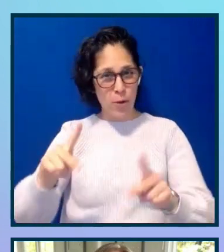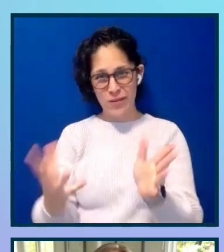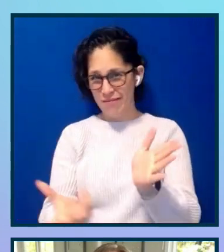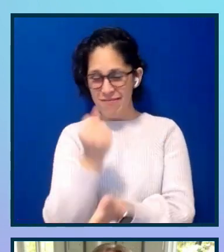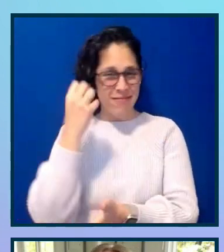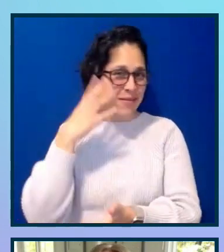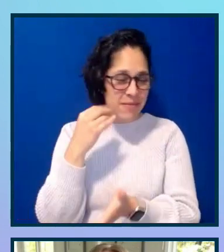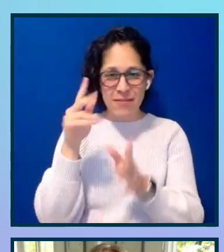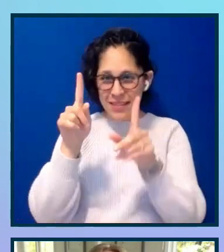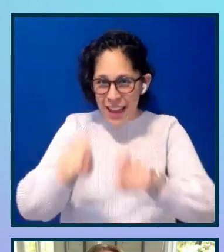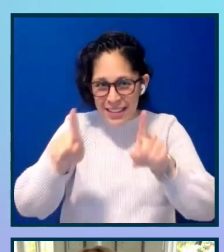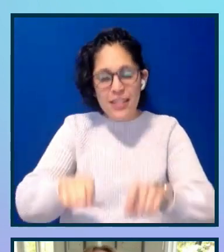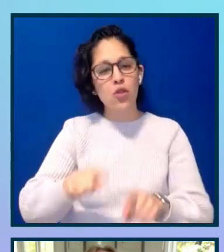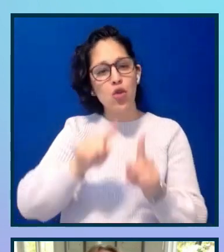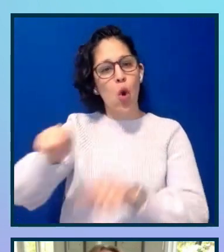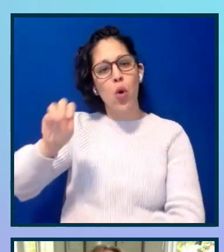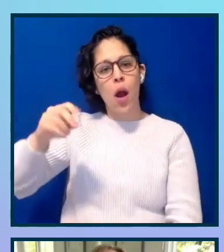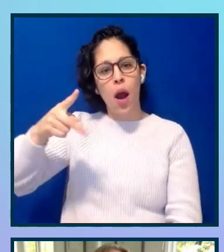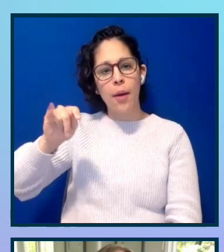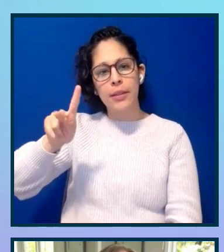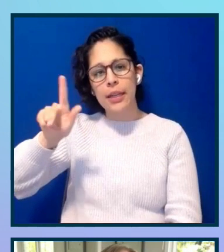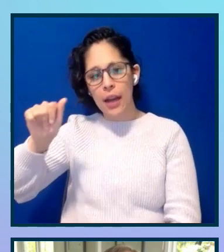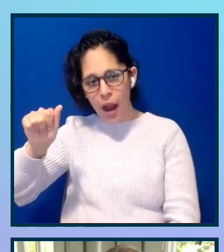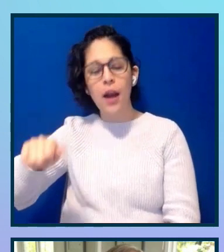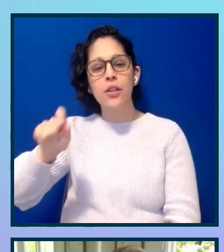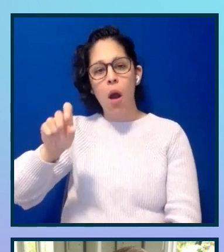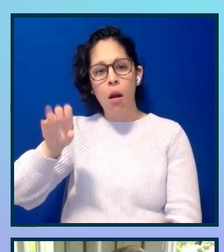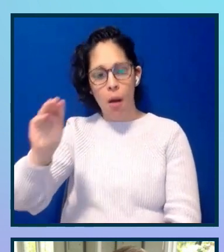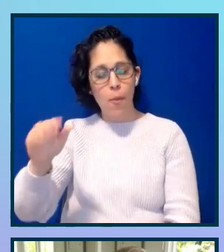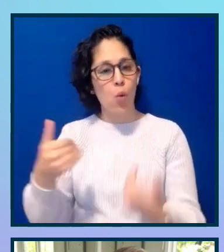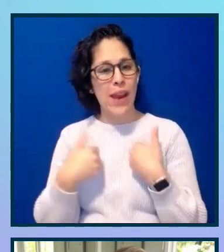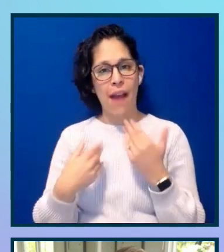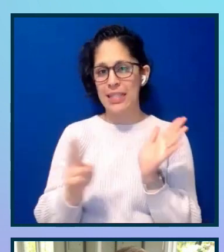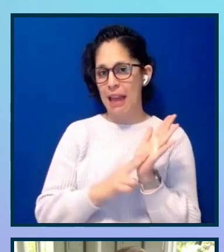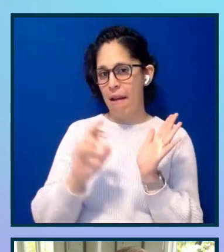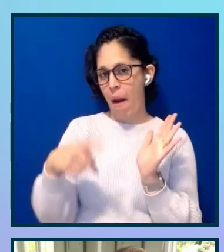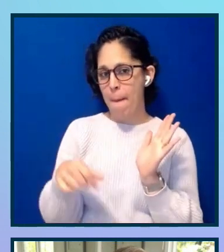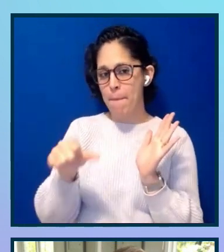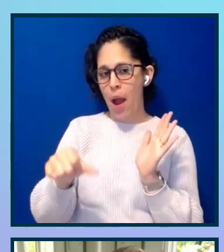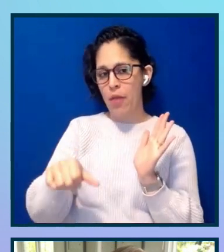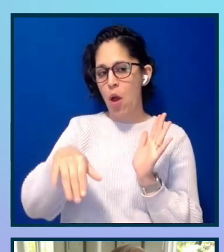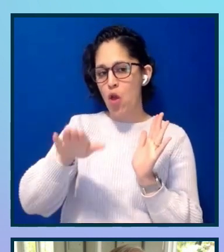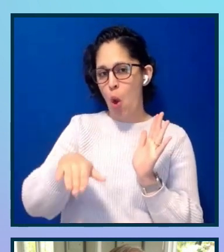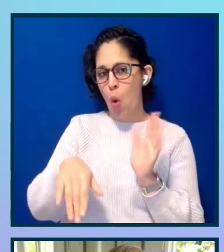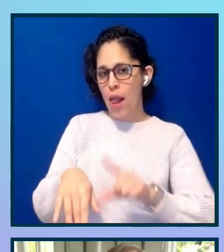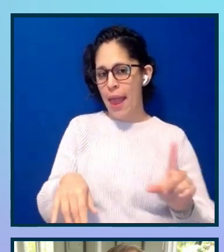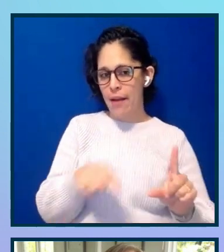So if you go to optikka.com, there is going to be a sign up button here on the lower left. This is all for free.